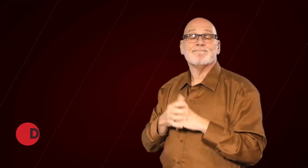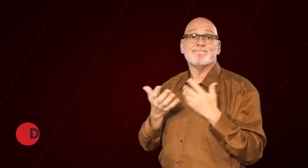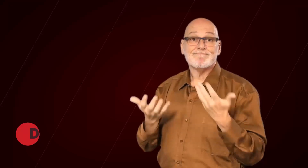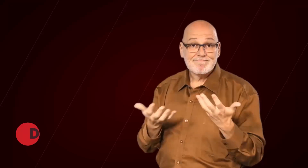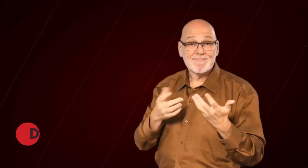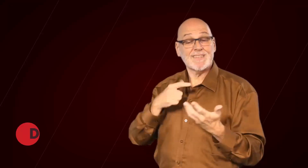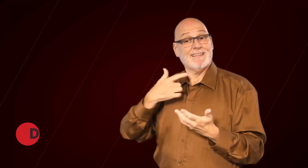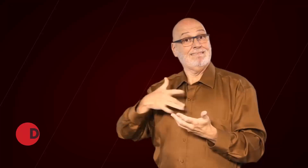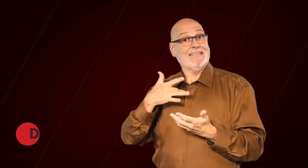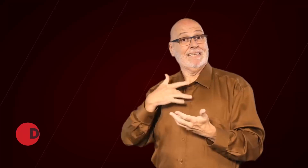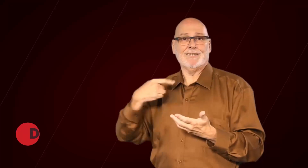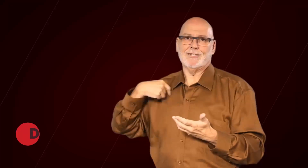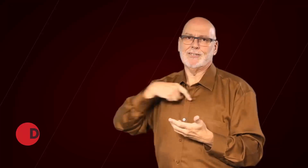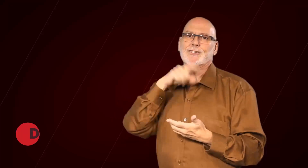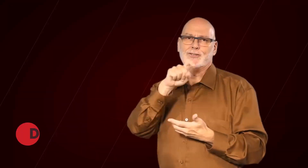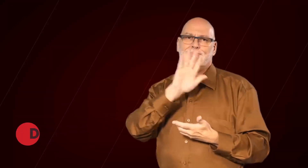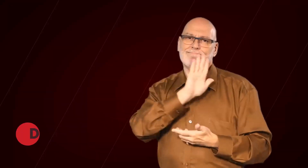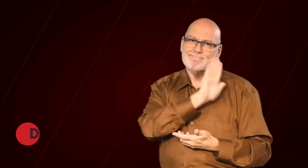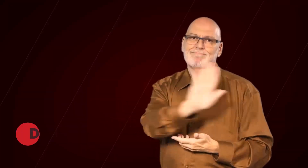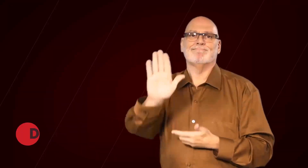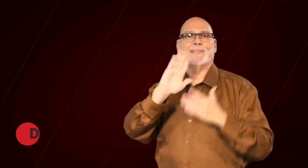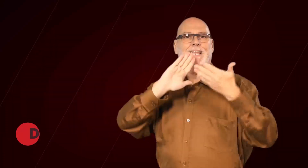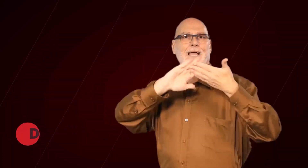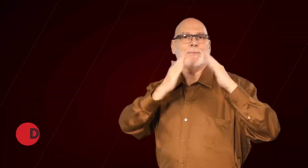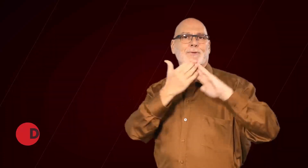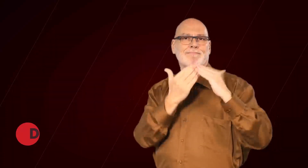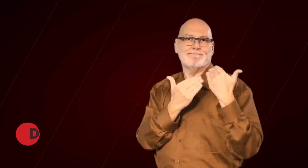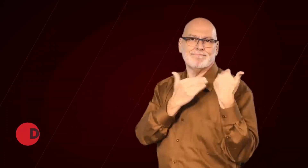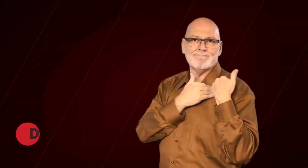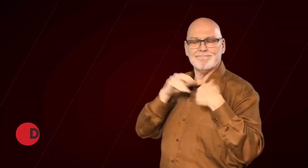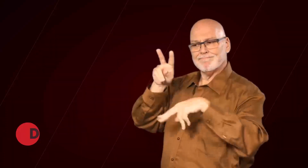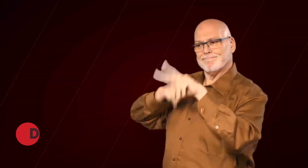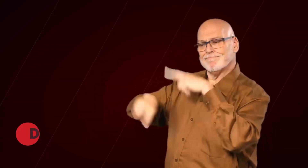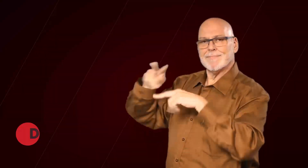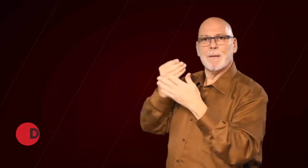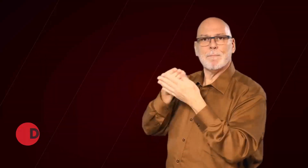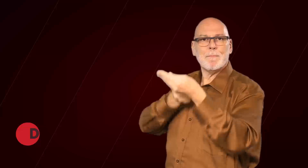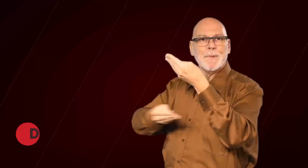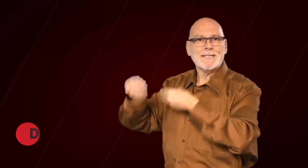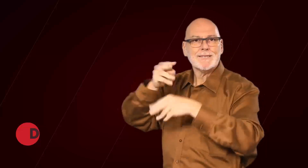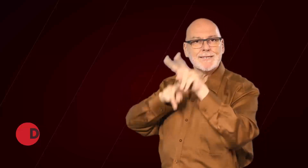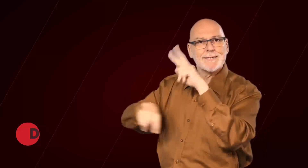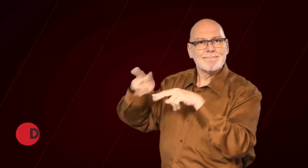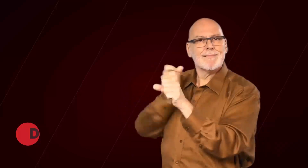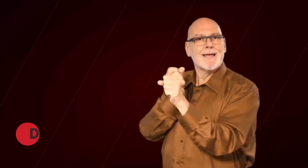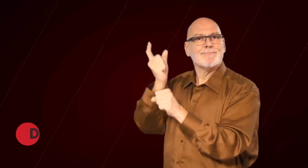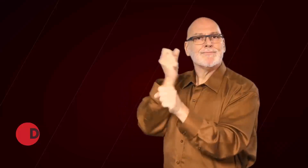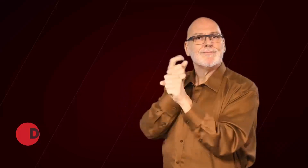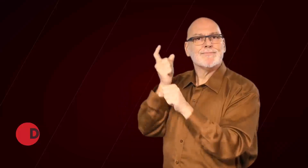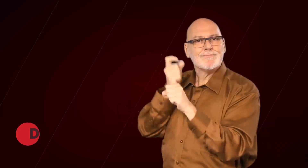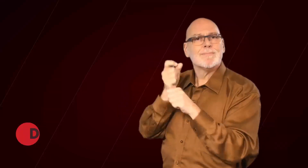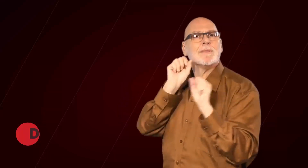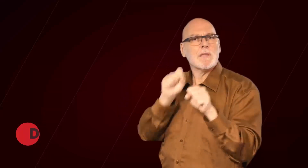It is the community's responsibility to review the budget annually